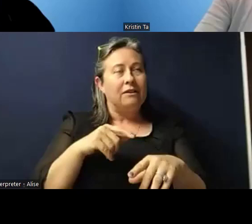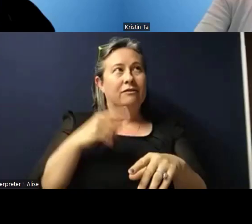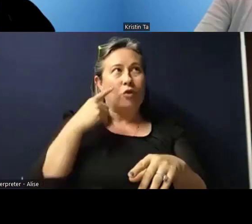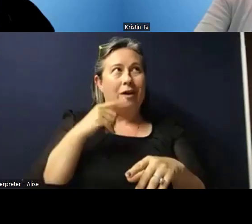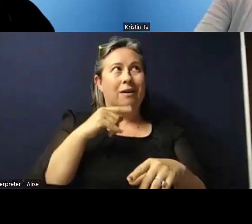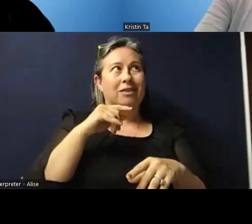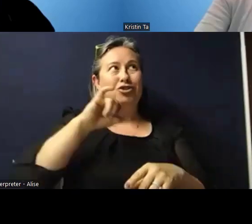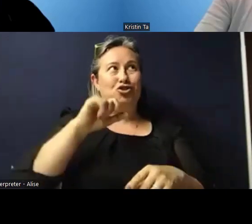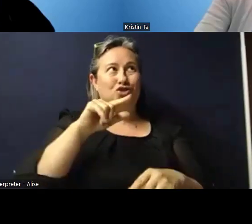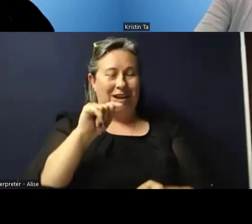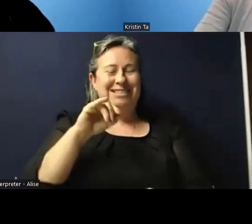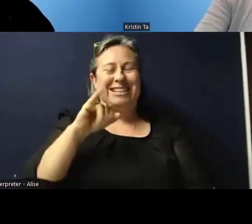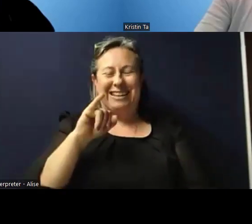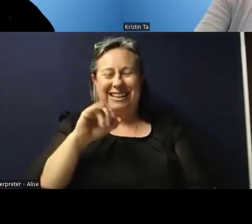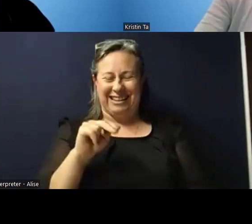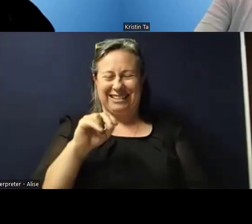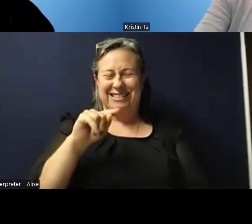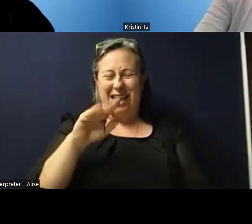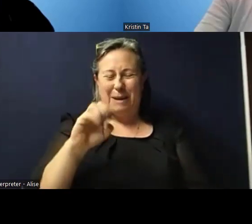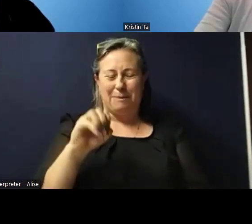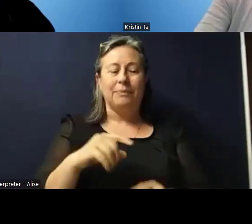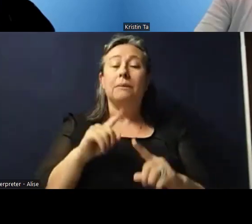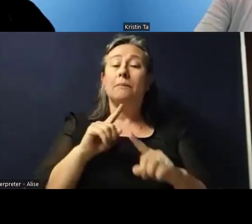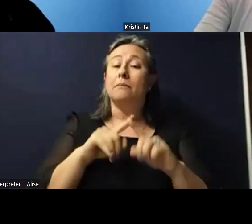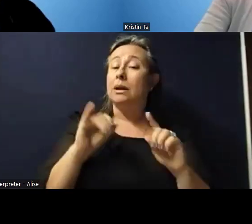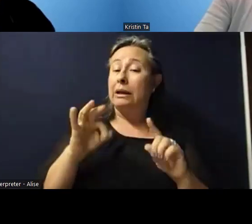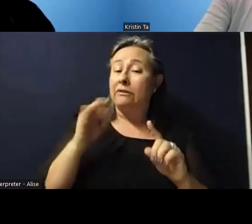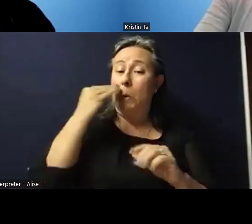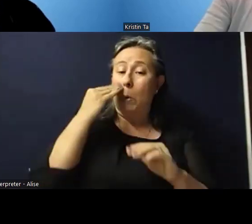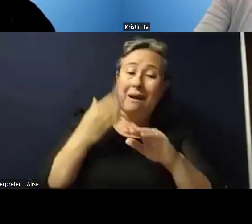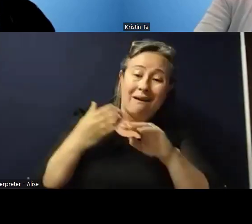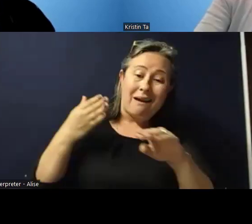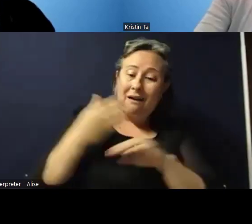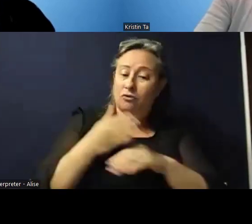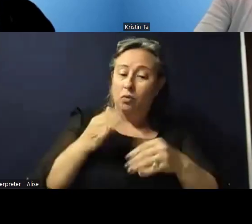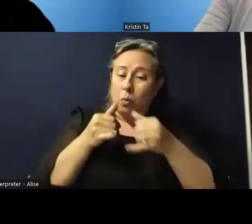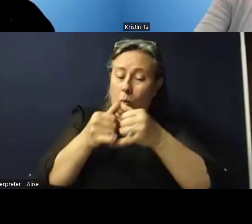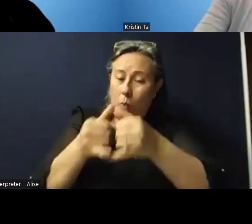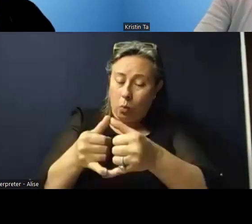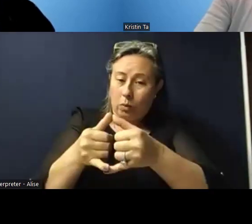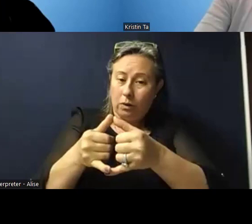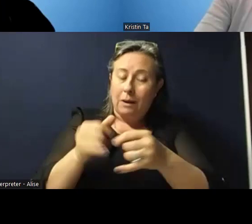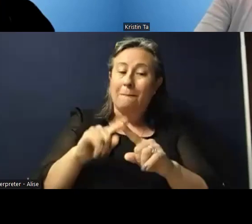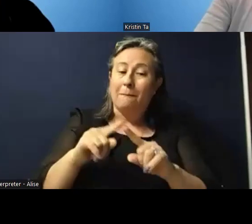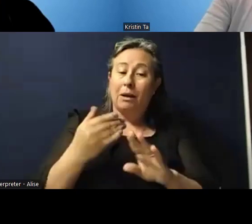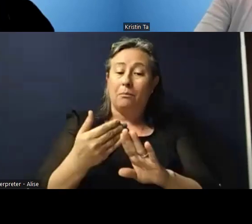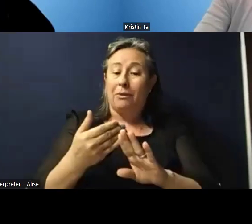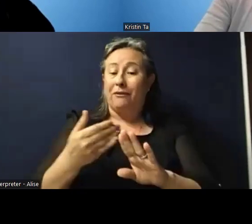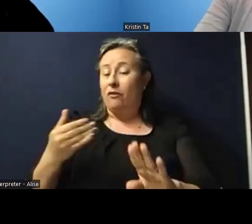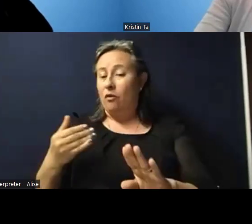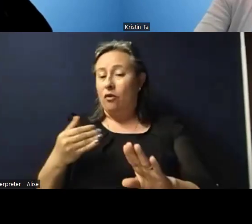but then if it's known after award, but it's prior to the RPPR,